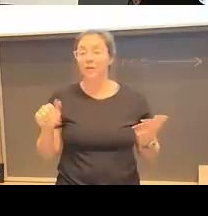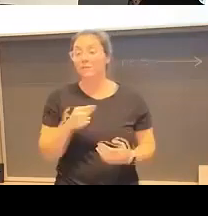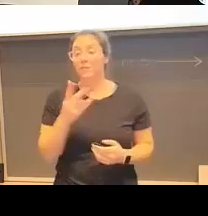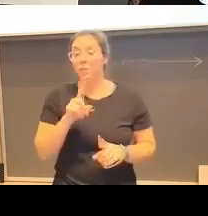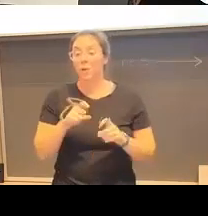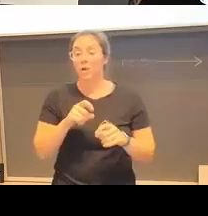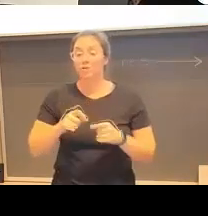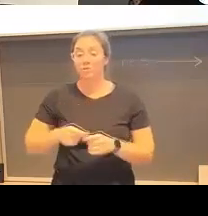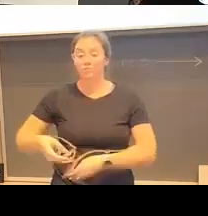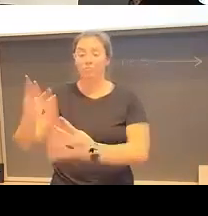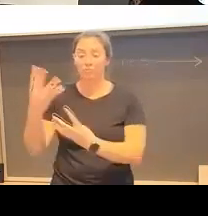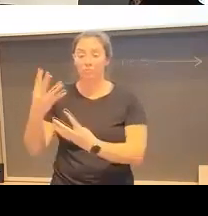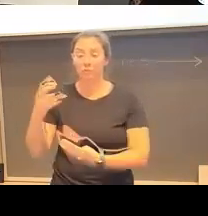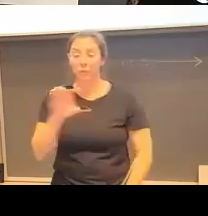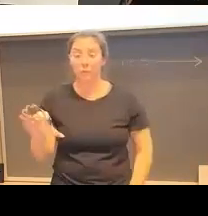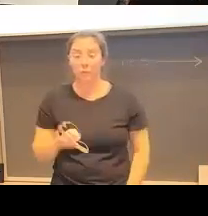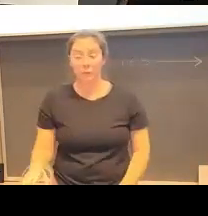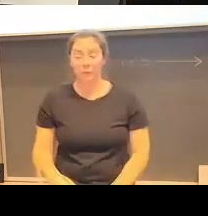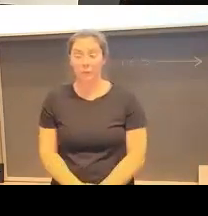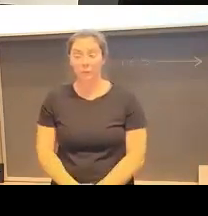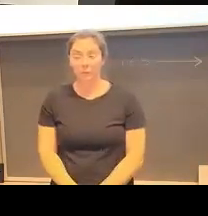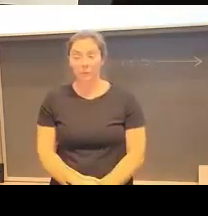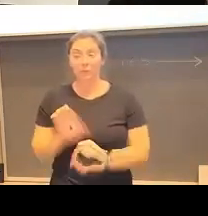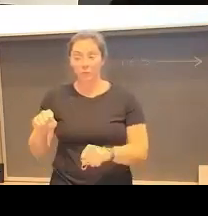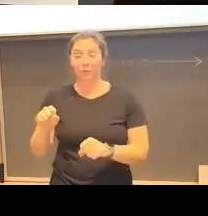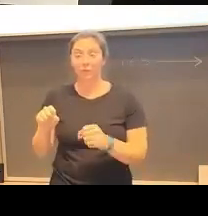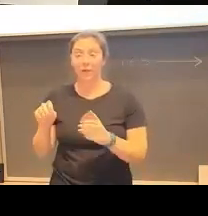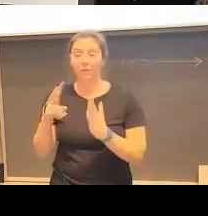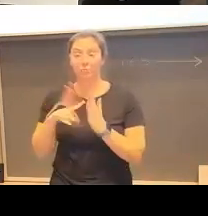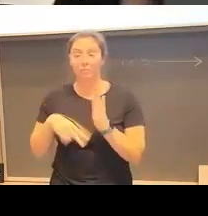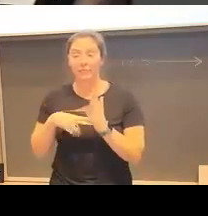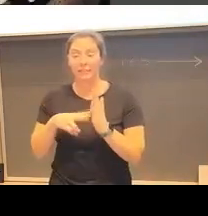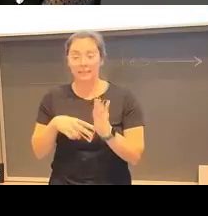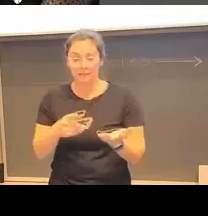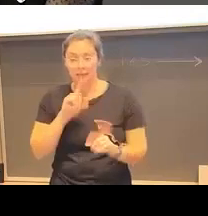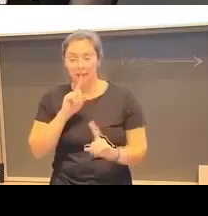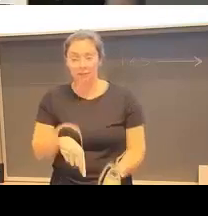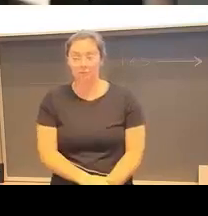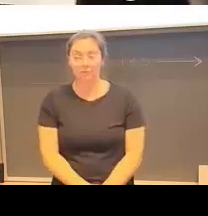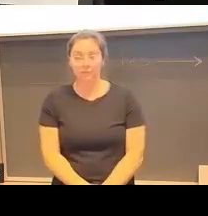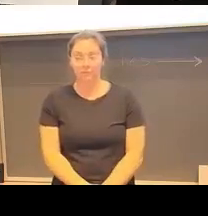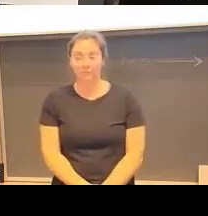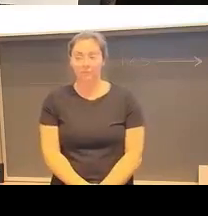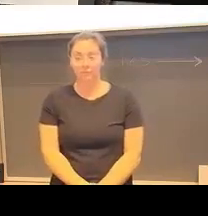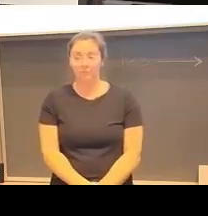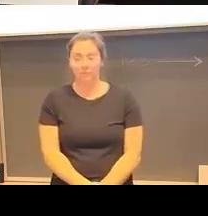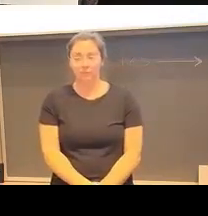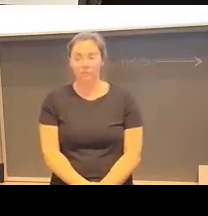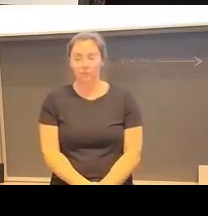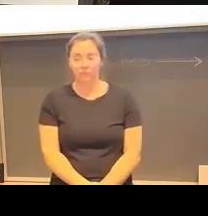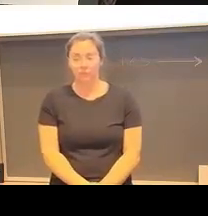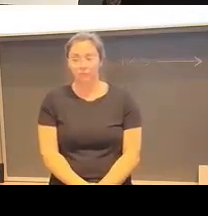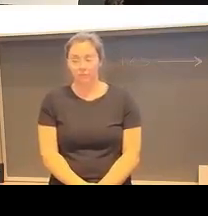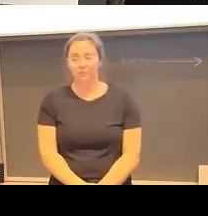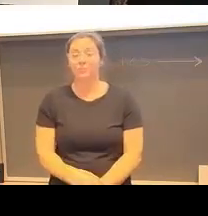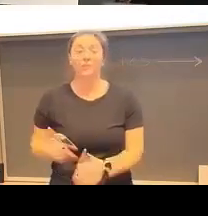over Zoom if you could just read them into the and then answer uh first question is working in